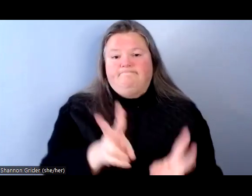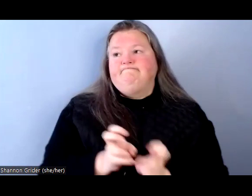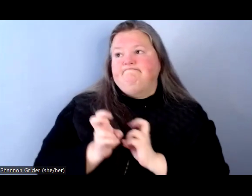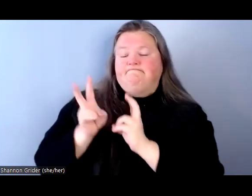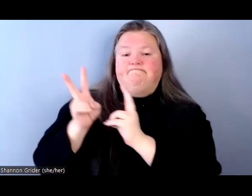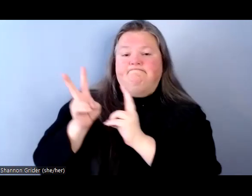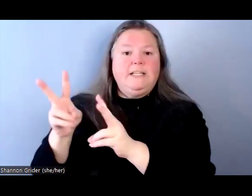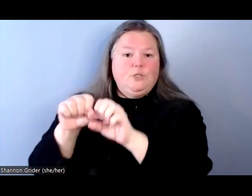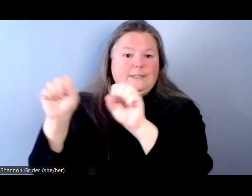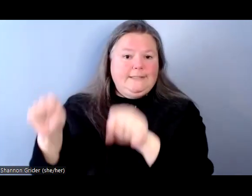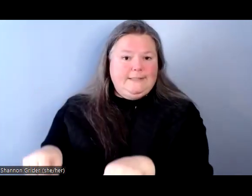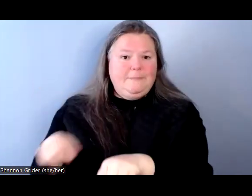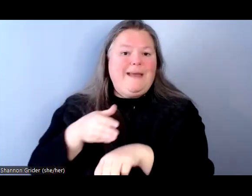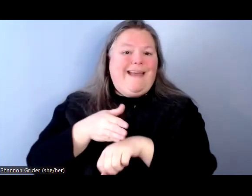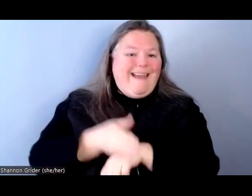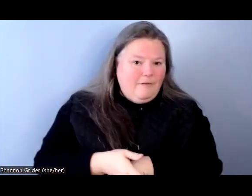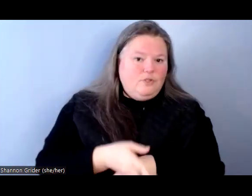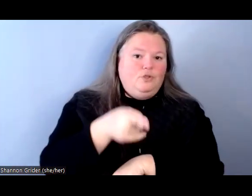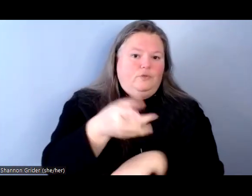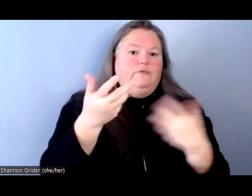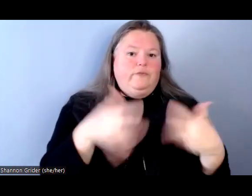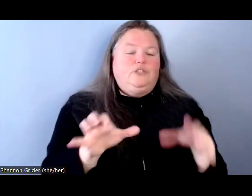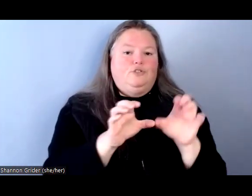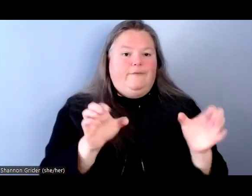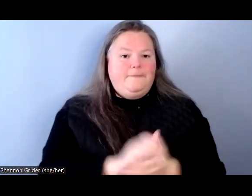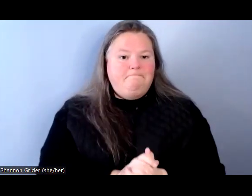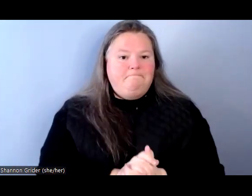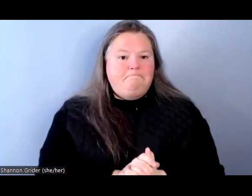are entered after becoming certified, and where you will upload